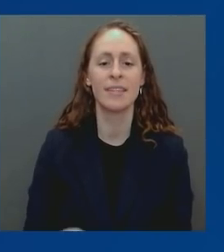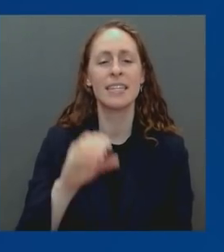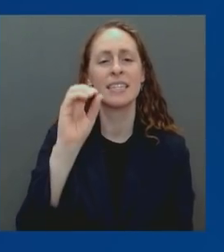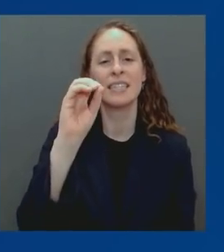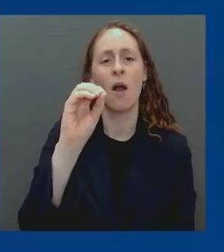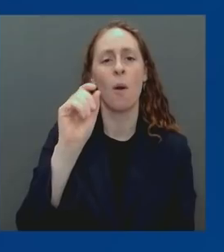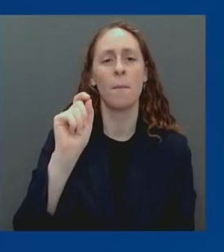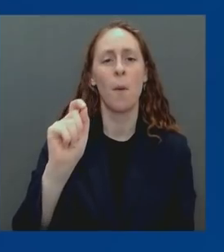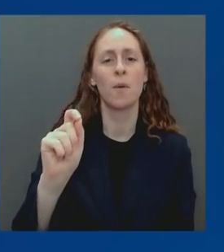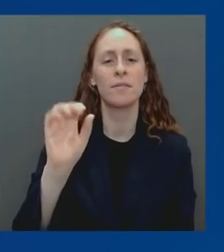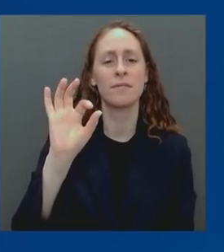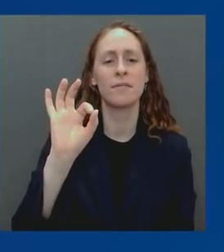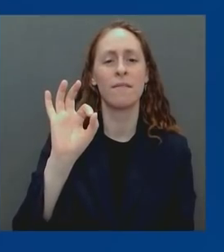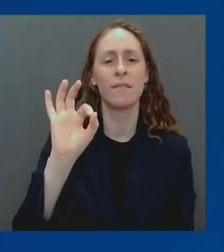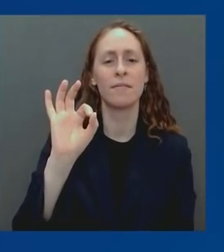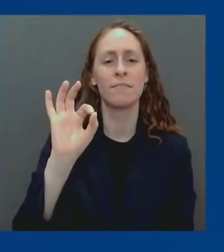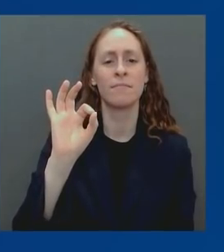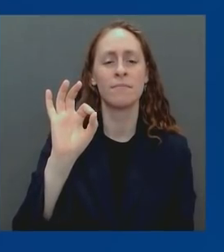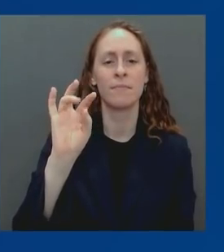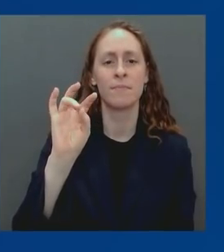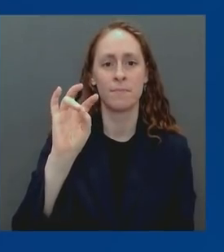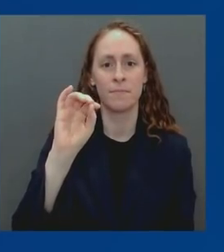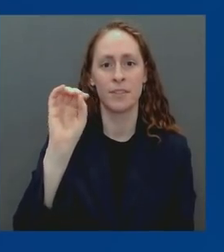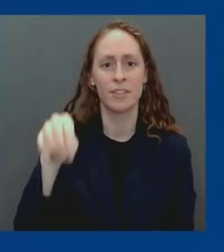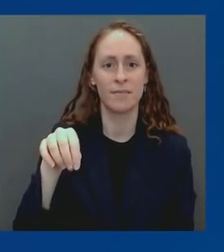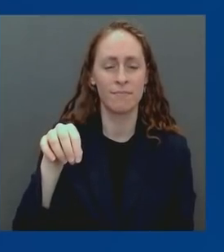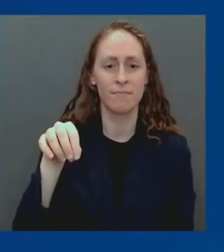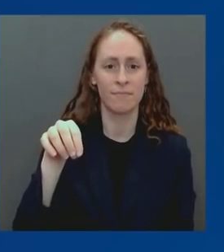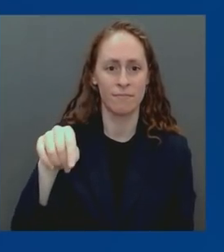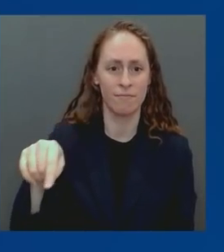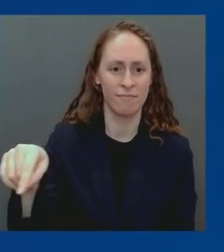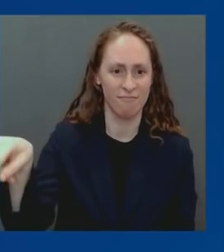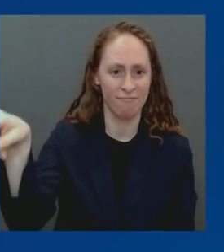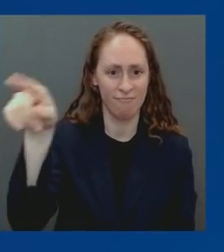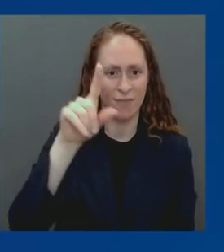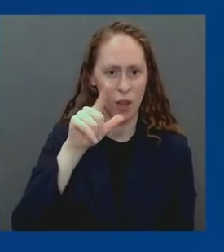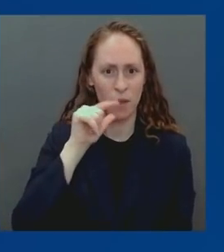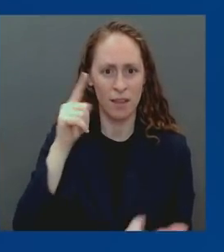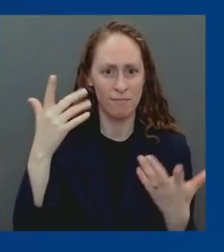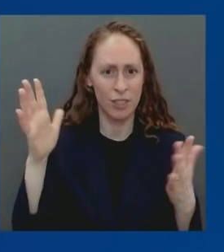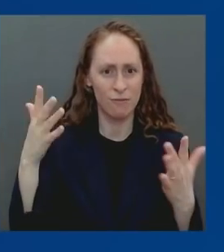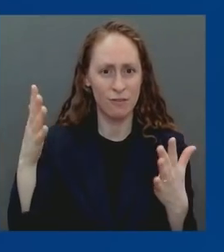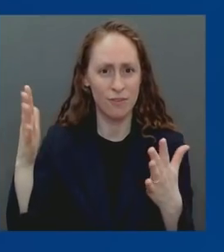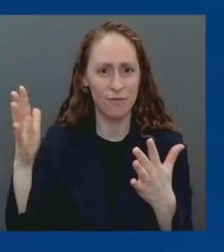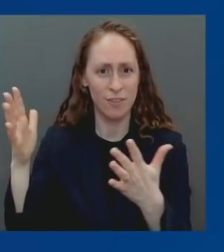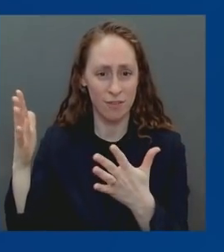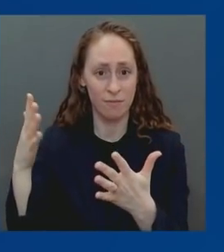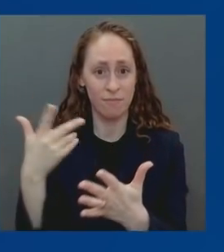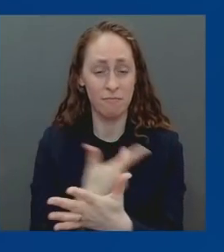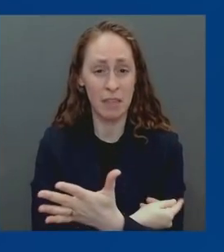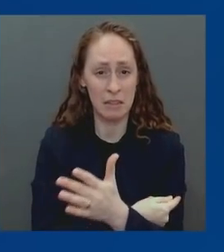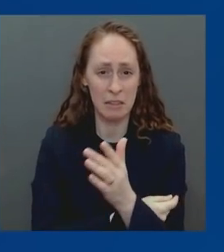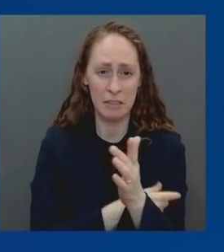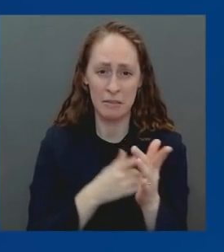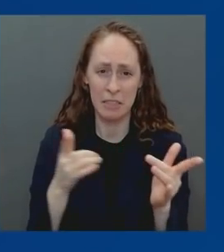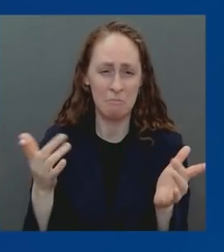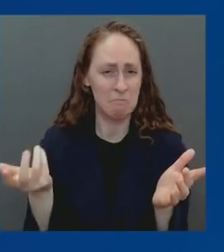This means the risk of dying from COVID-19 was 14 times higher for people who were unvaccinated